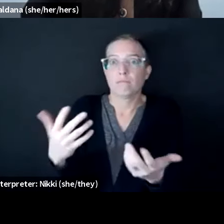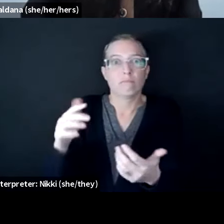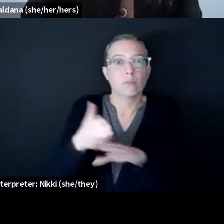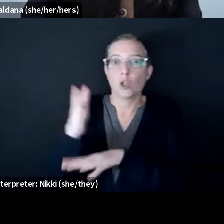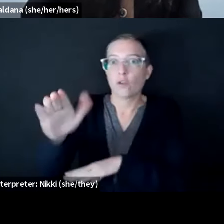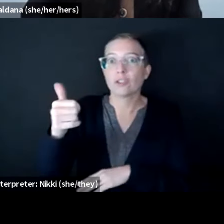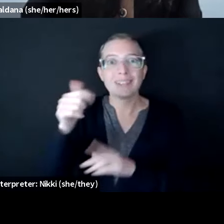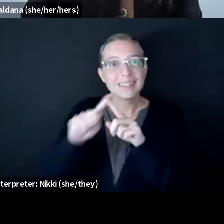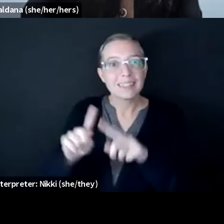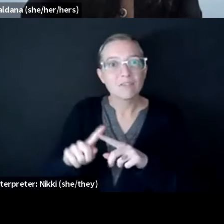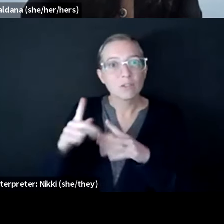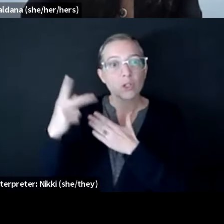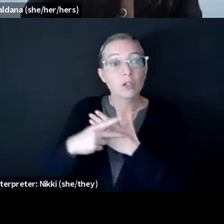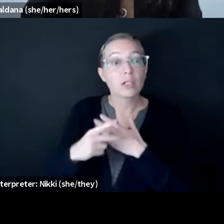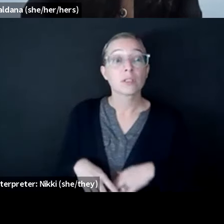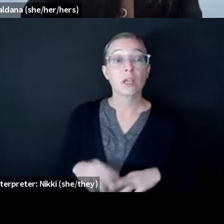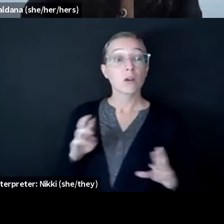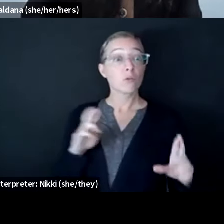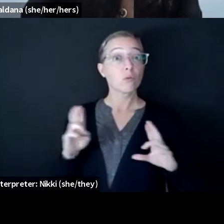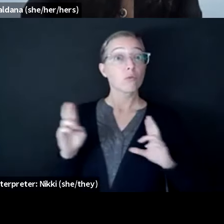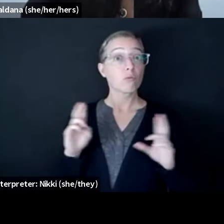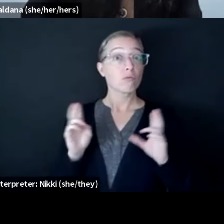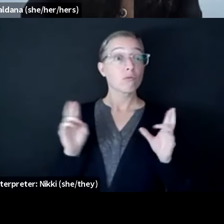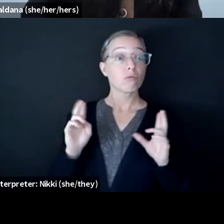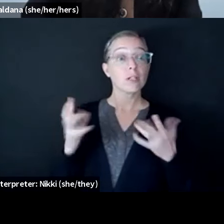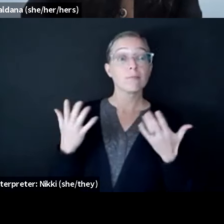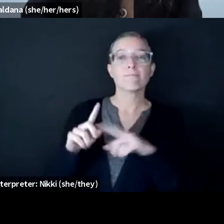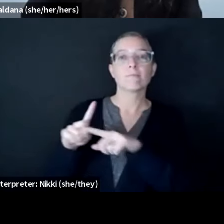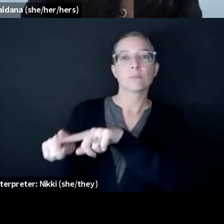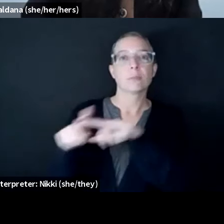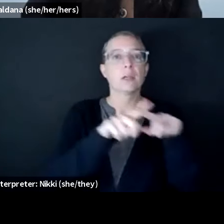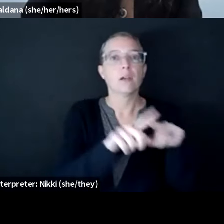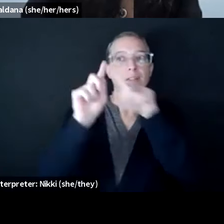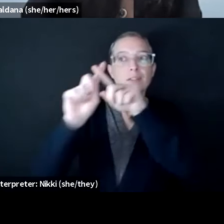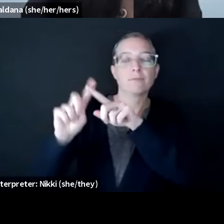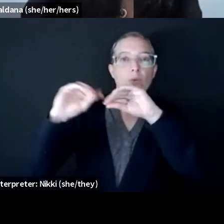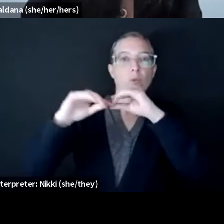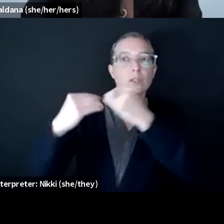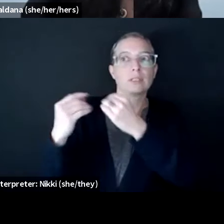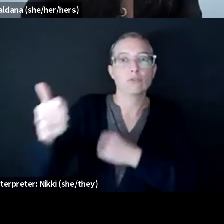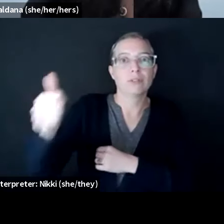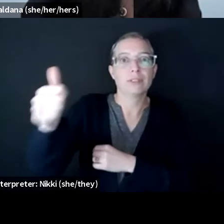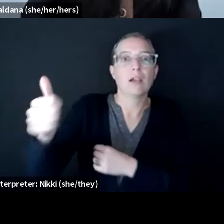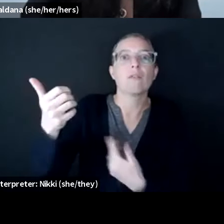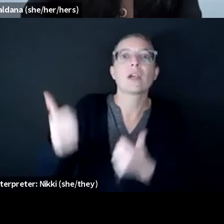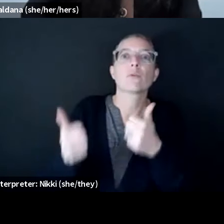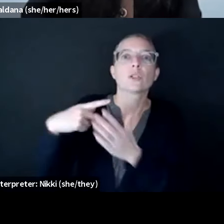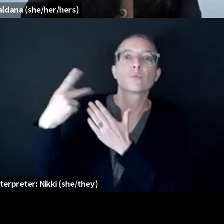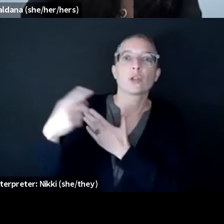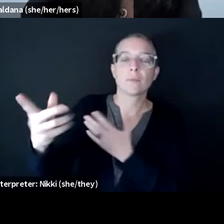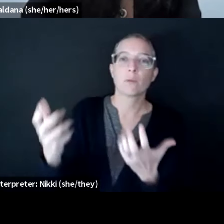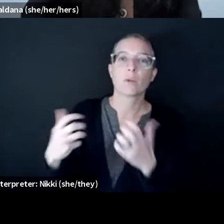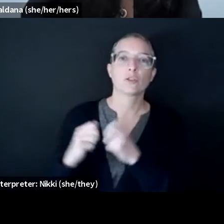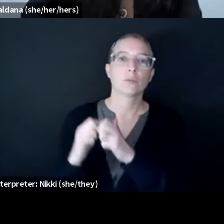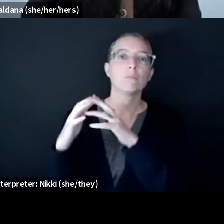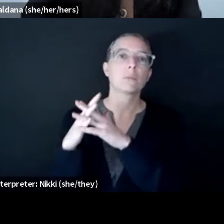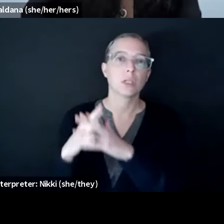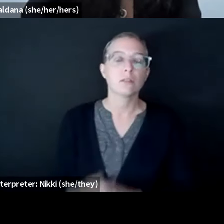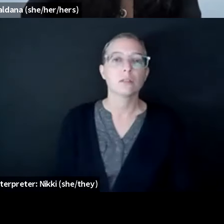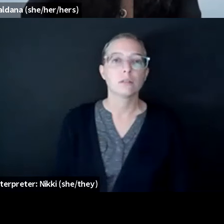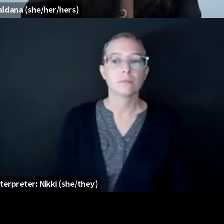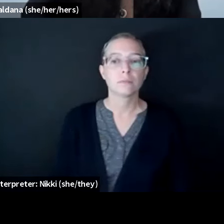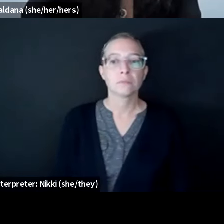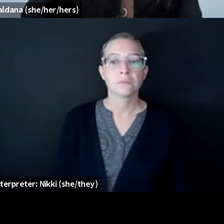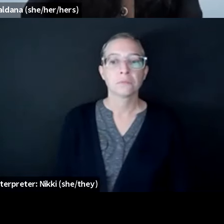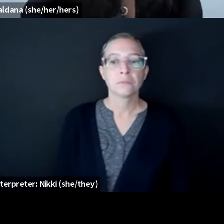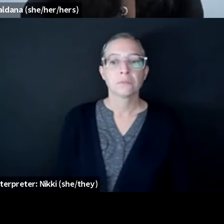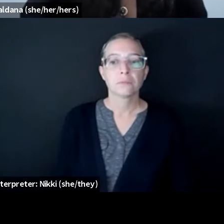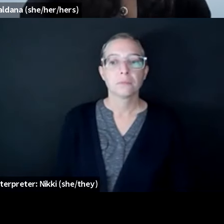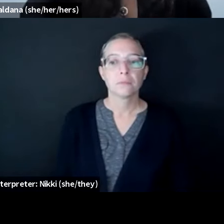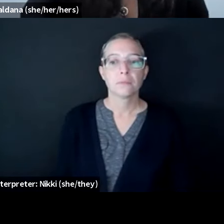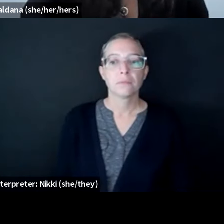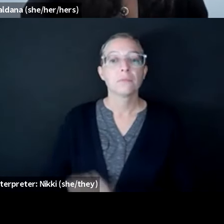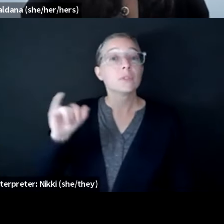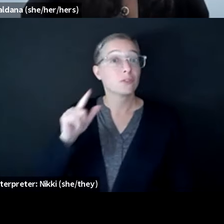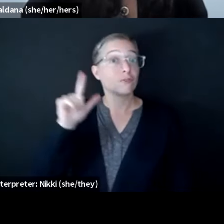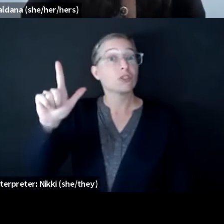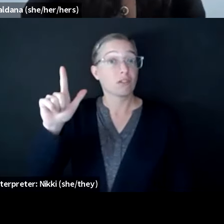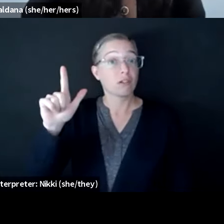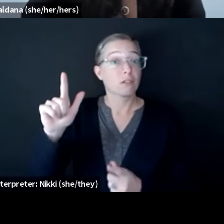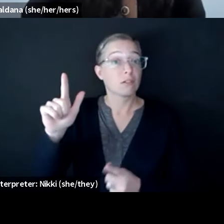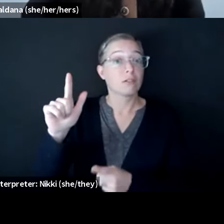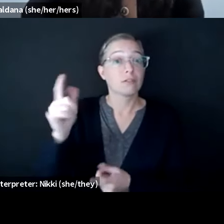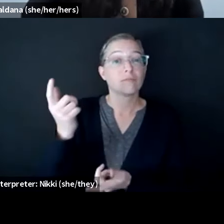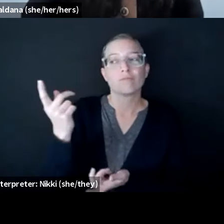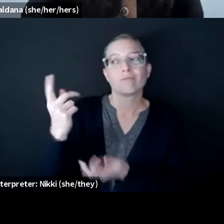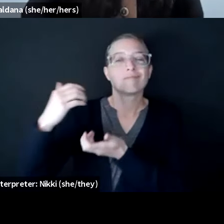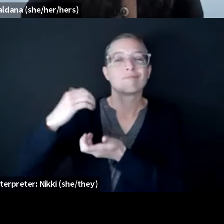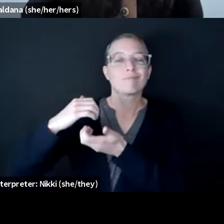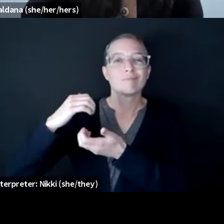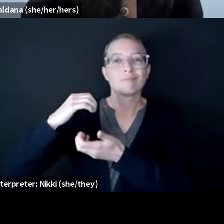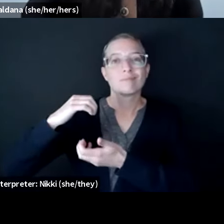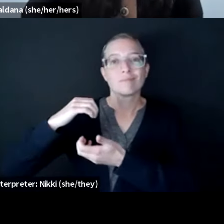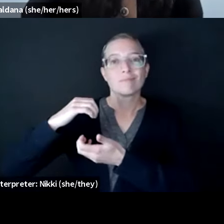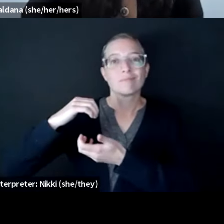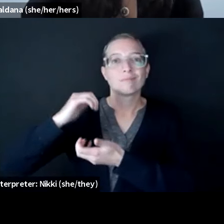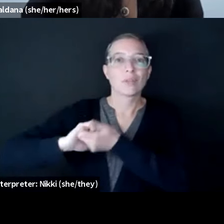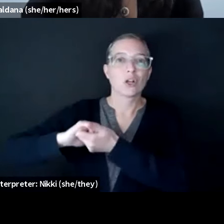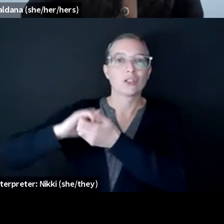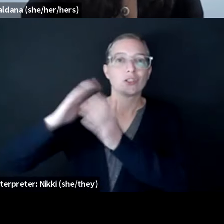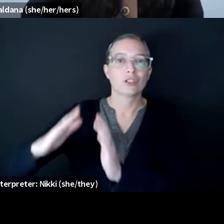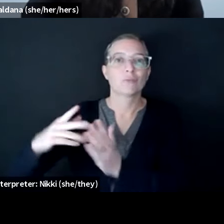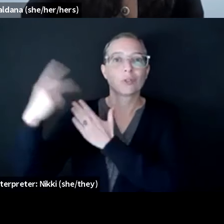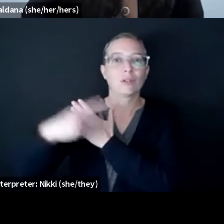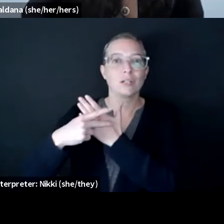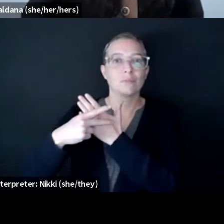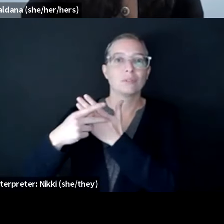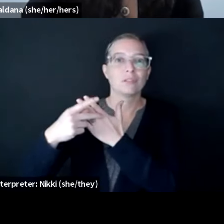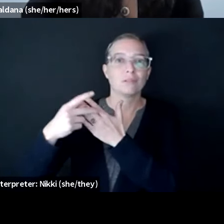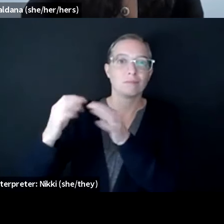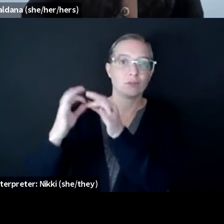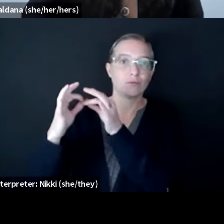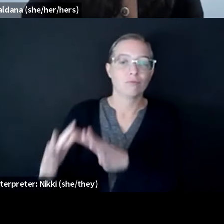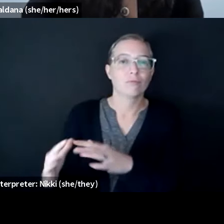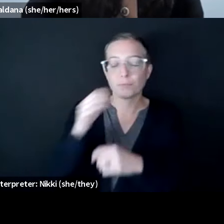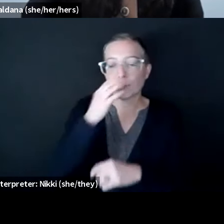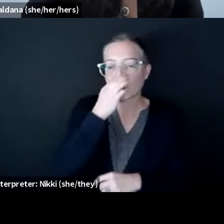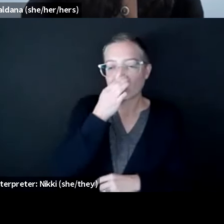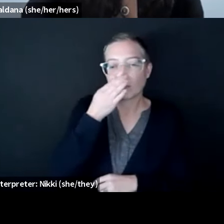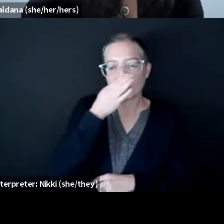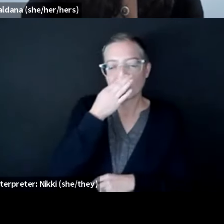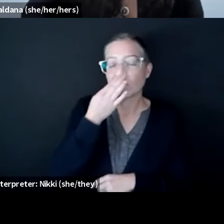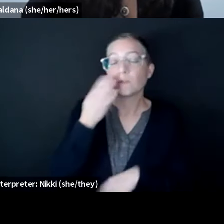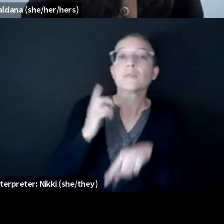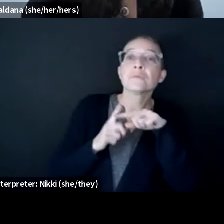Kris Krasnowski: readiness, can also be dependent on the program that they the organization is looking to implement, so we do Jill I know who is our program provider partnerships director, along with Dan and Aaron who also are working in that area, with different programs.